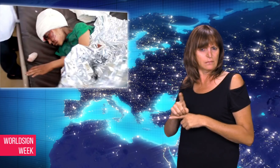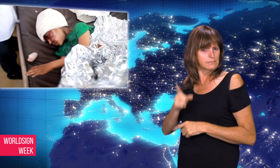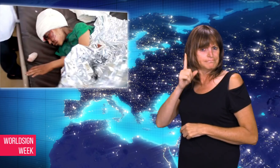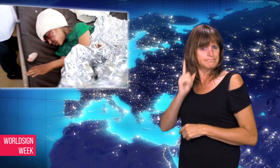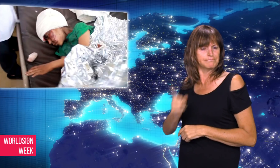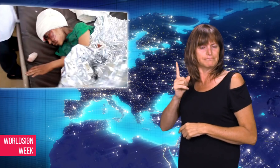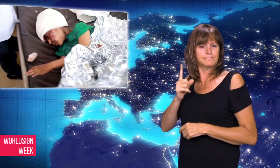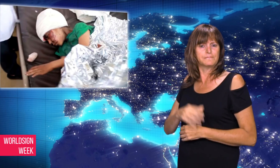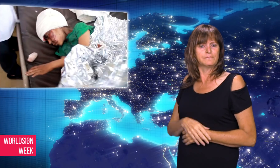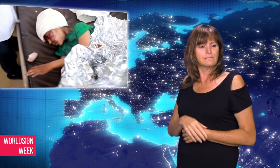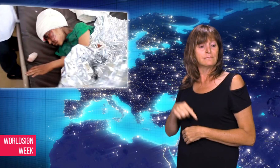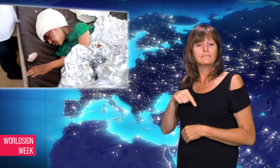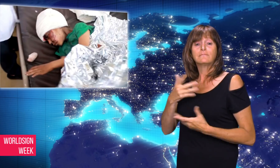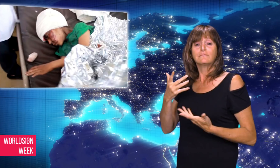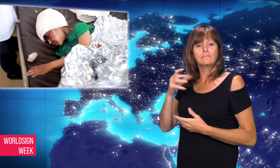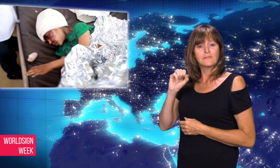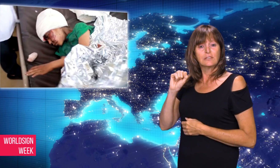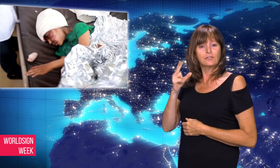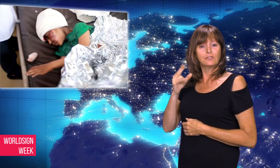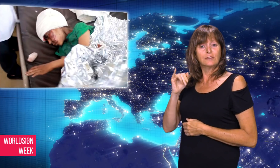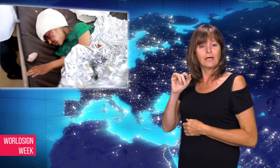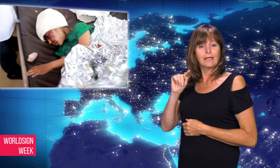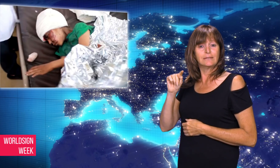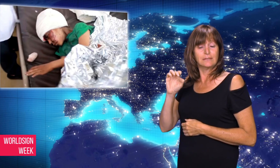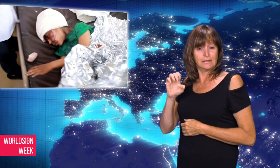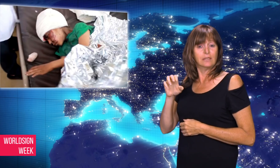a move the Shiite rebels, known as